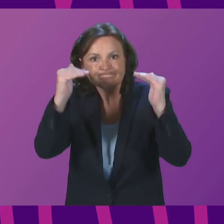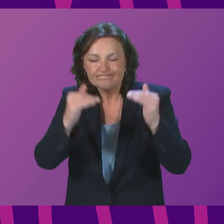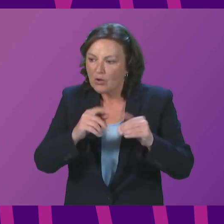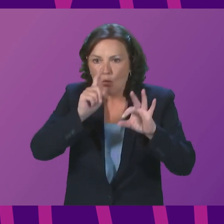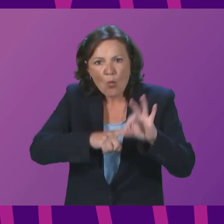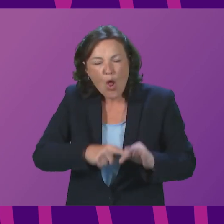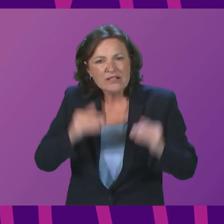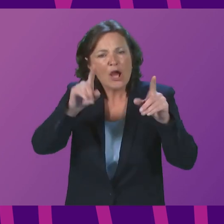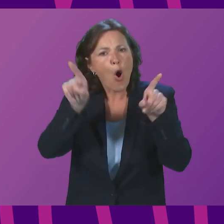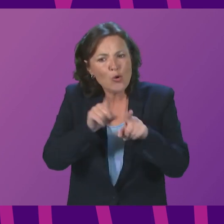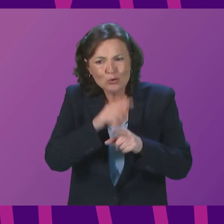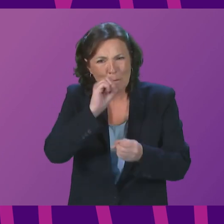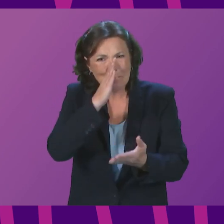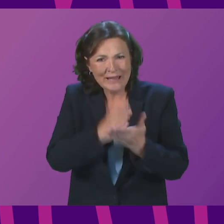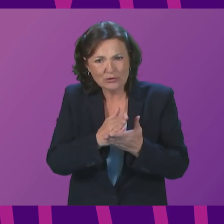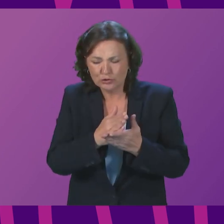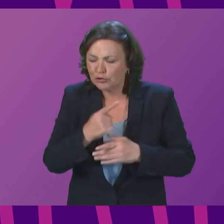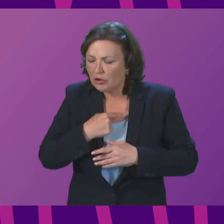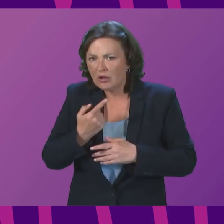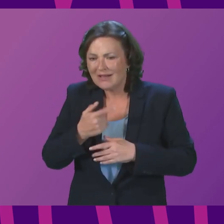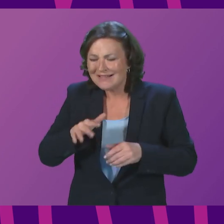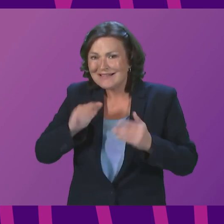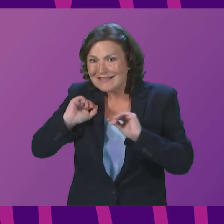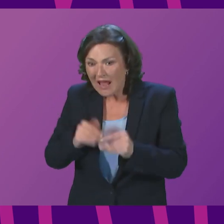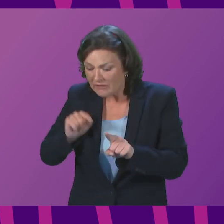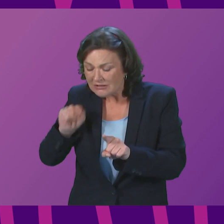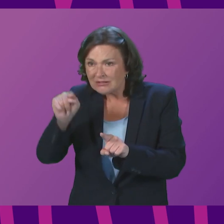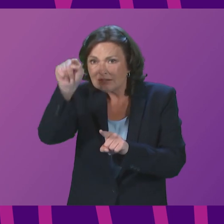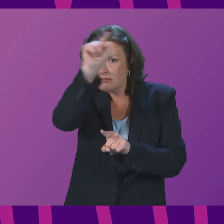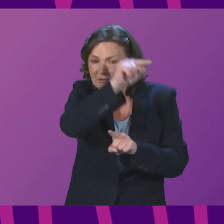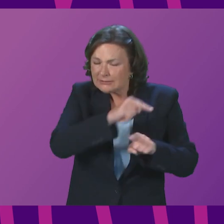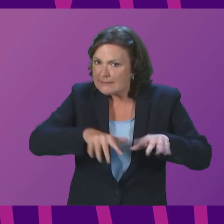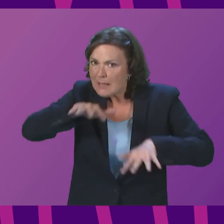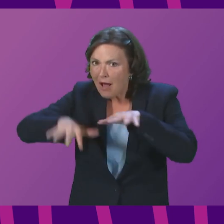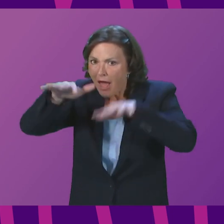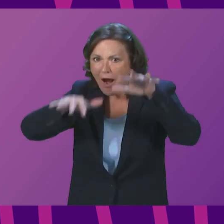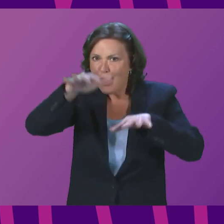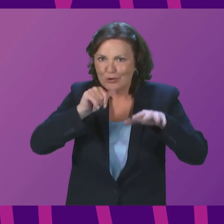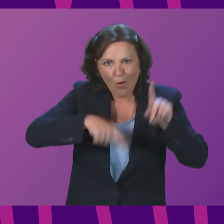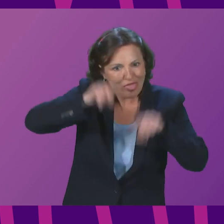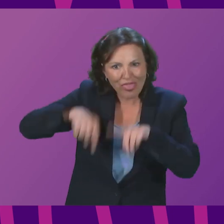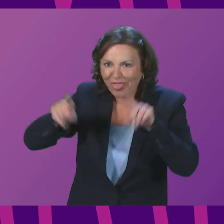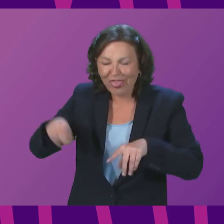the terms and conditions of those who work in our social care sector.